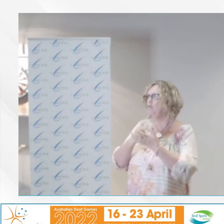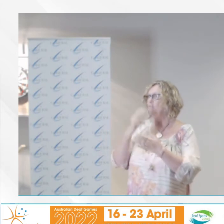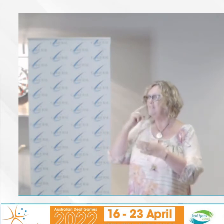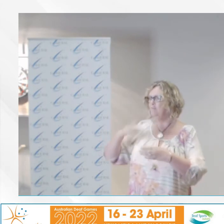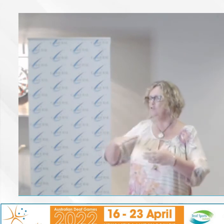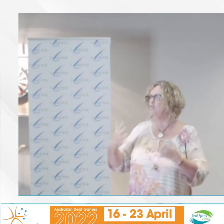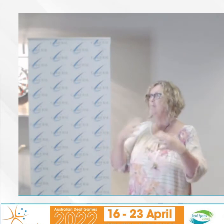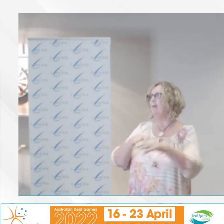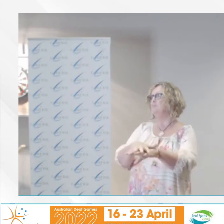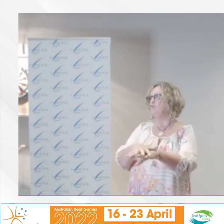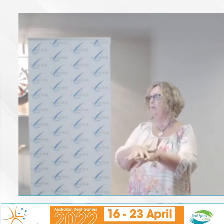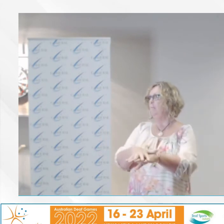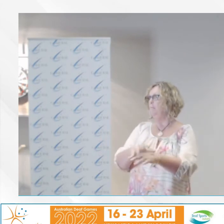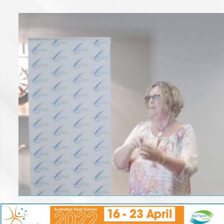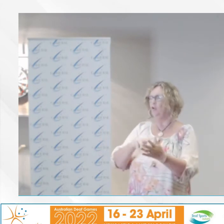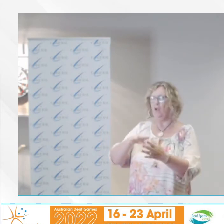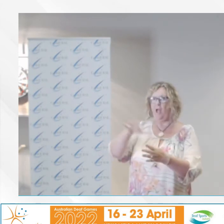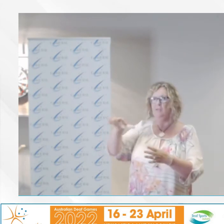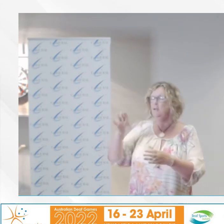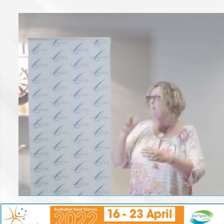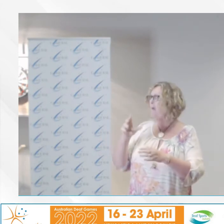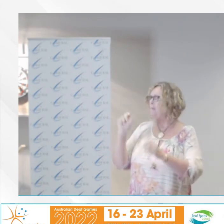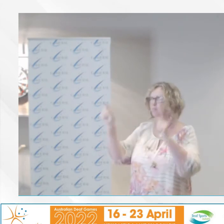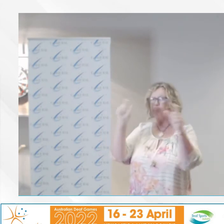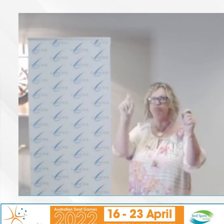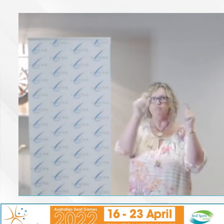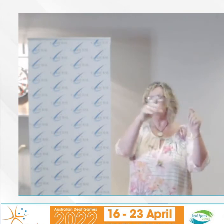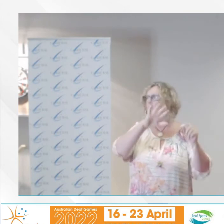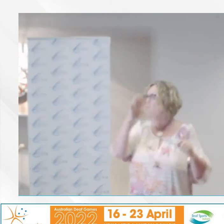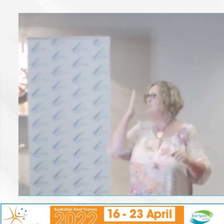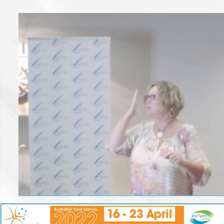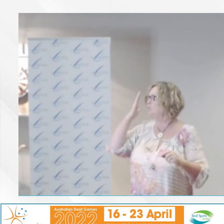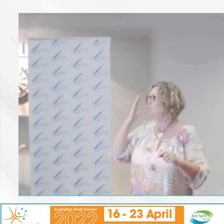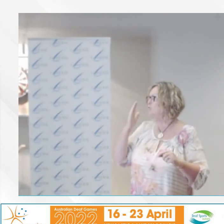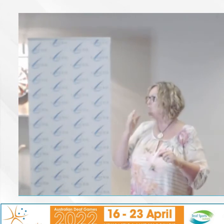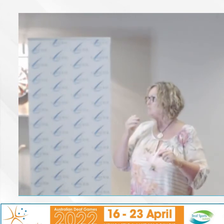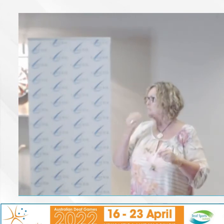with local schools because we know that a lot about deaf kids here in newcastle and lakewood